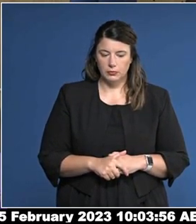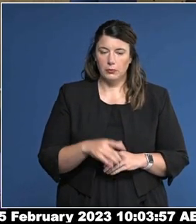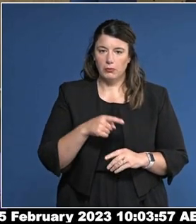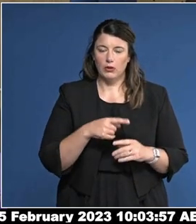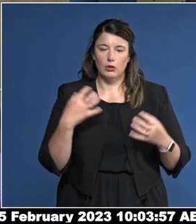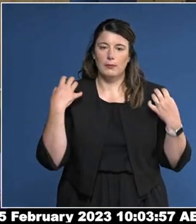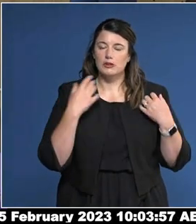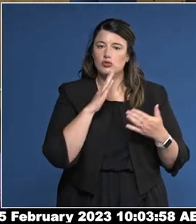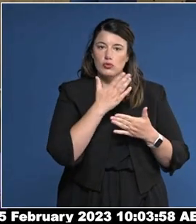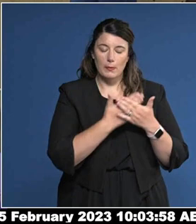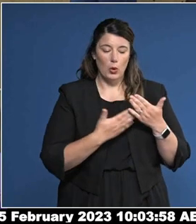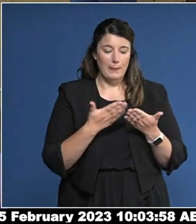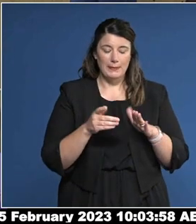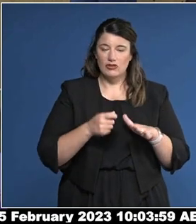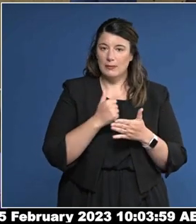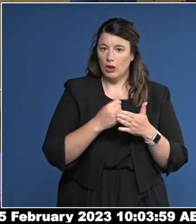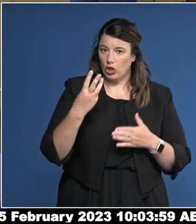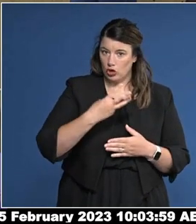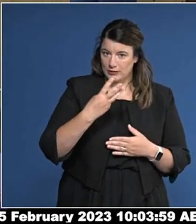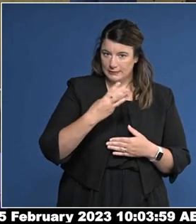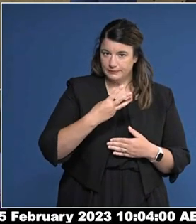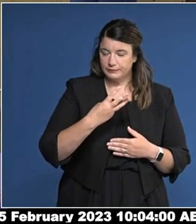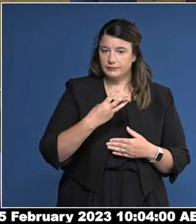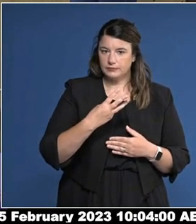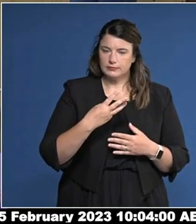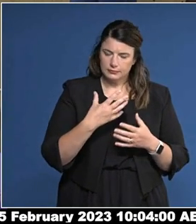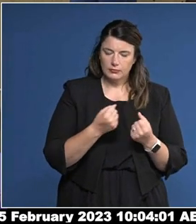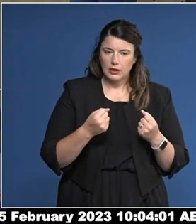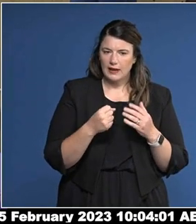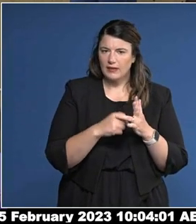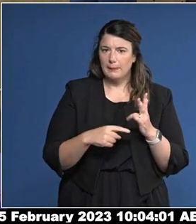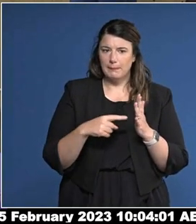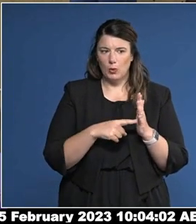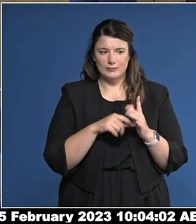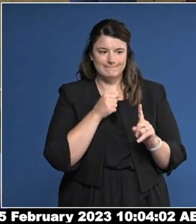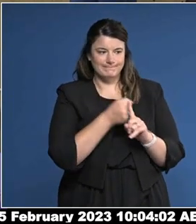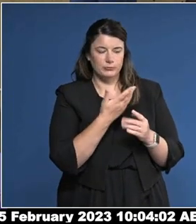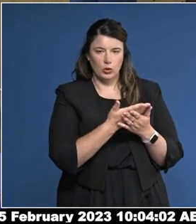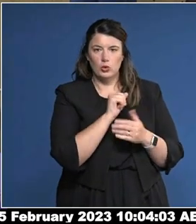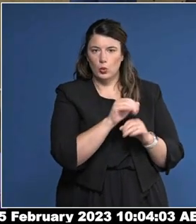hearing 13 have a significance for Sunnyfield going well beyond the violence and